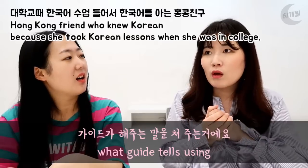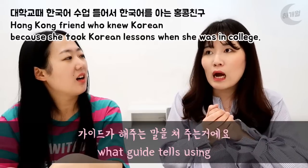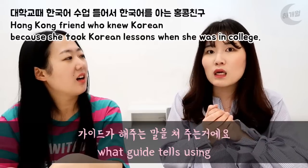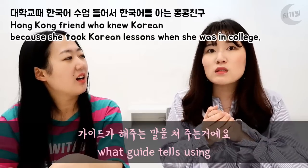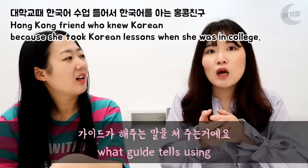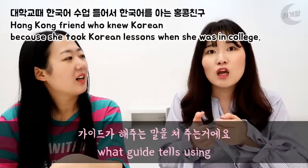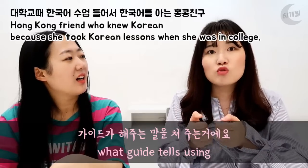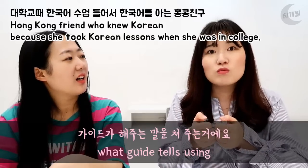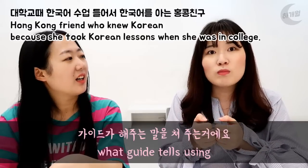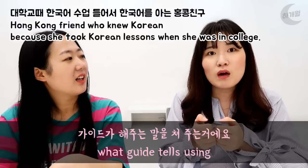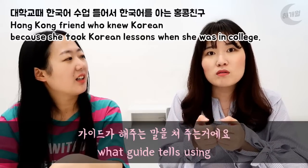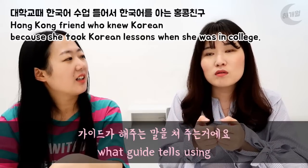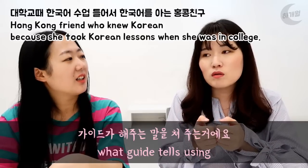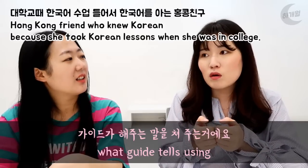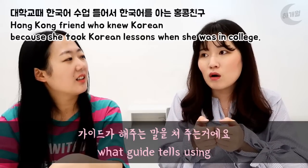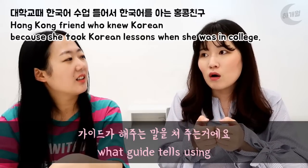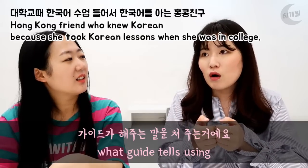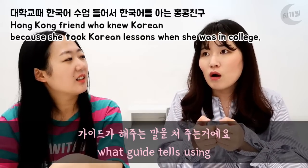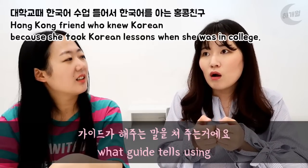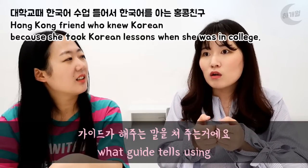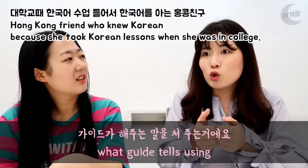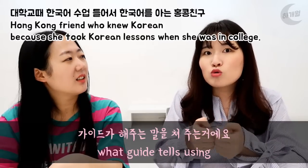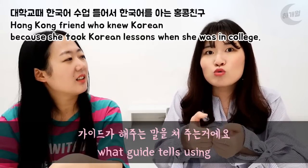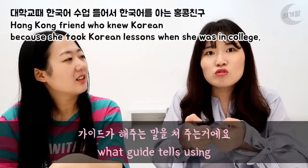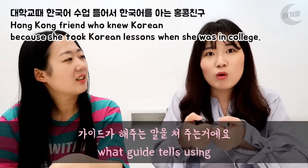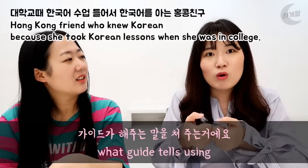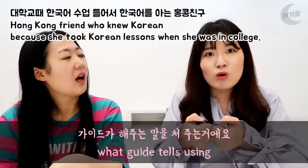what guide tells using